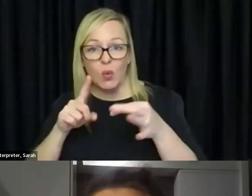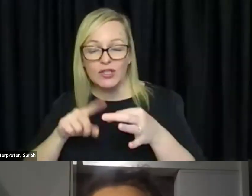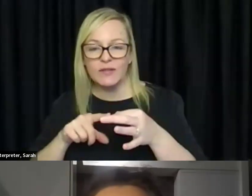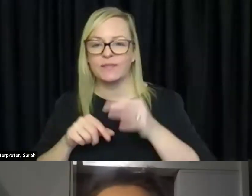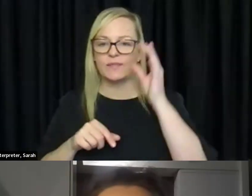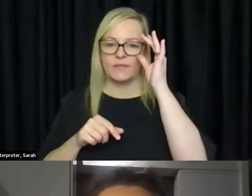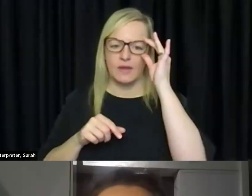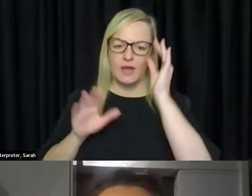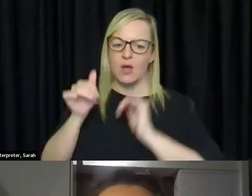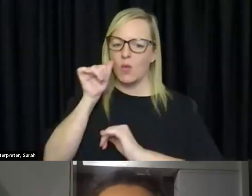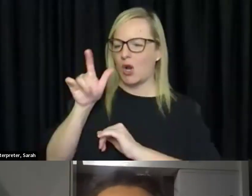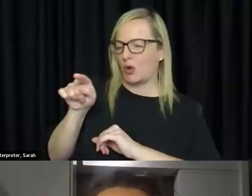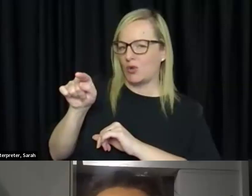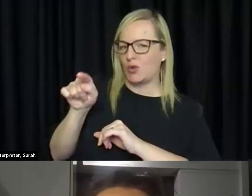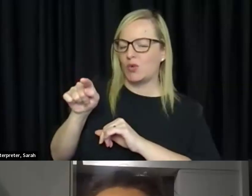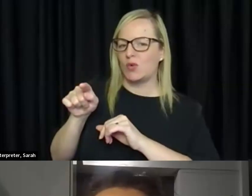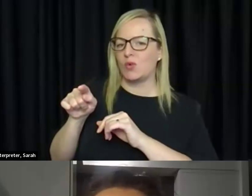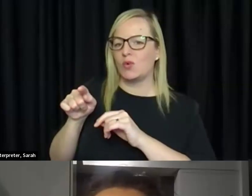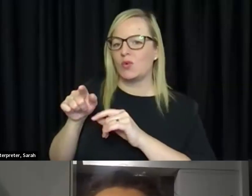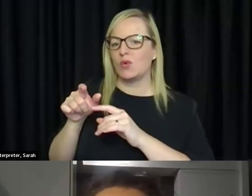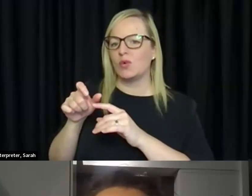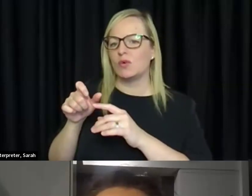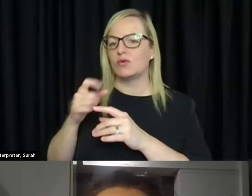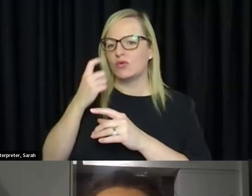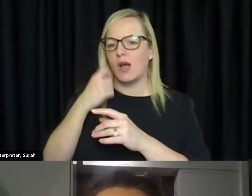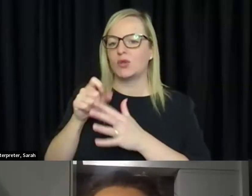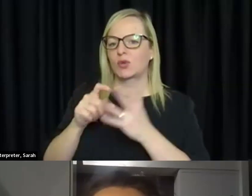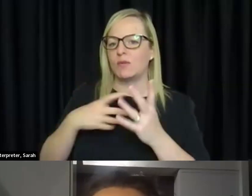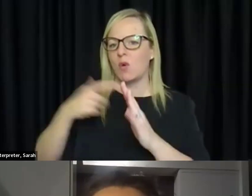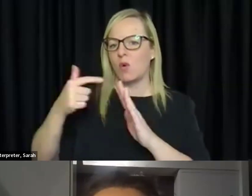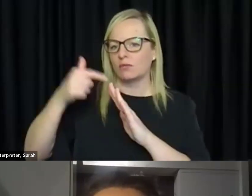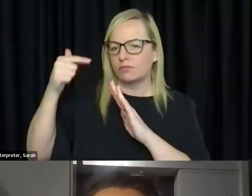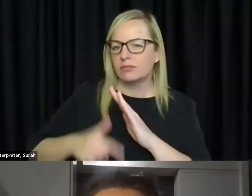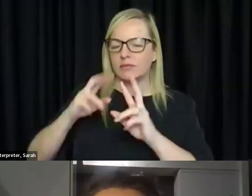in making literature more accessible through plain language and easy read content. Could